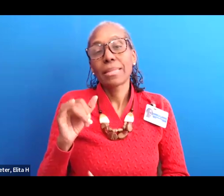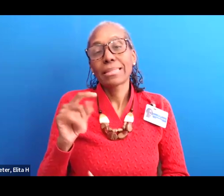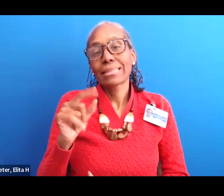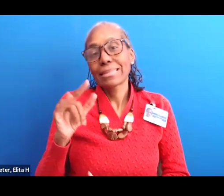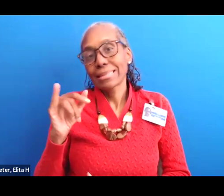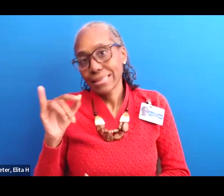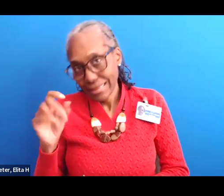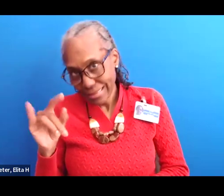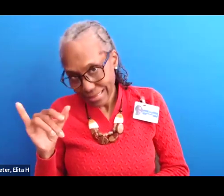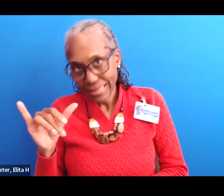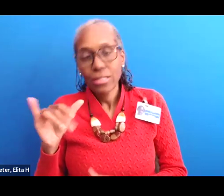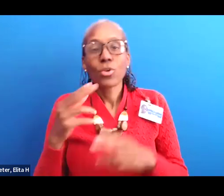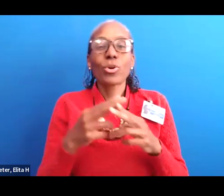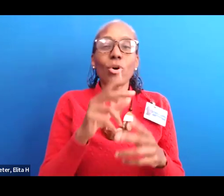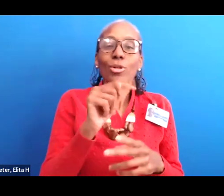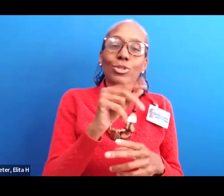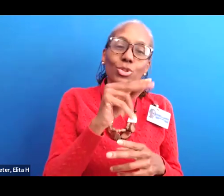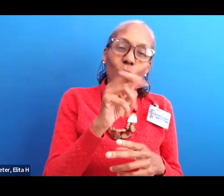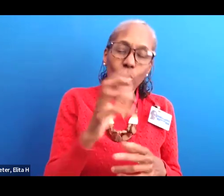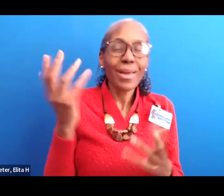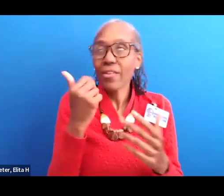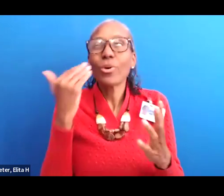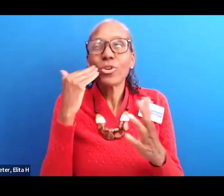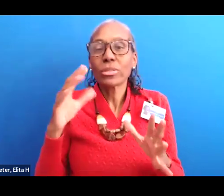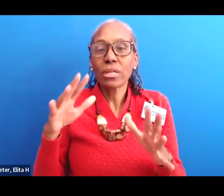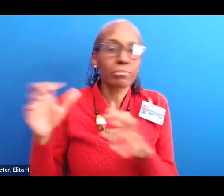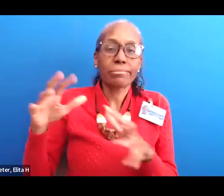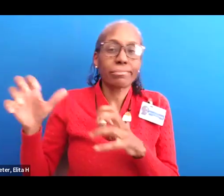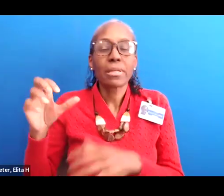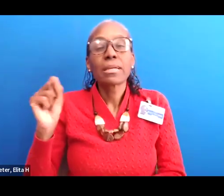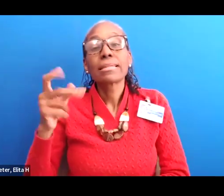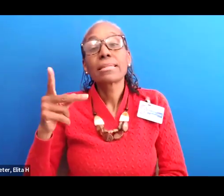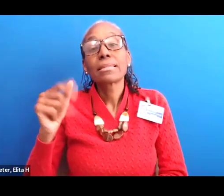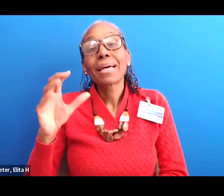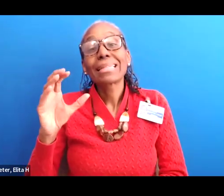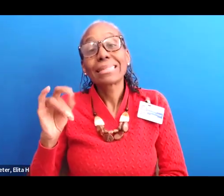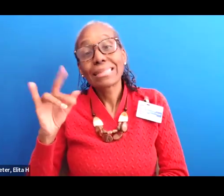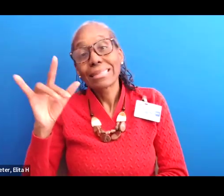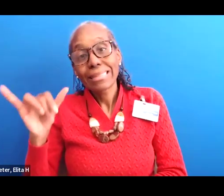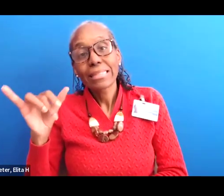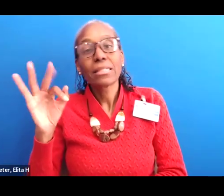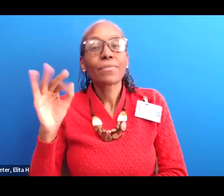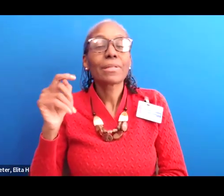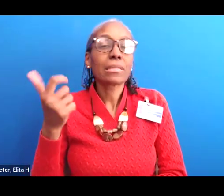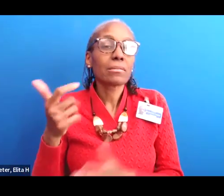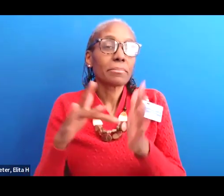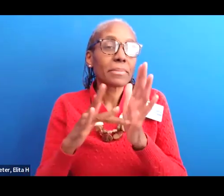spasticity or we call it tone now, but everybody knows it as spasticity. It might be if you have a little medication that could